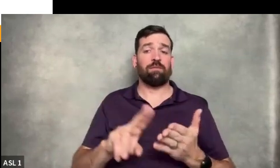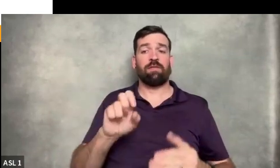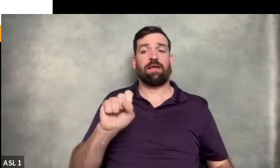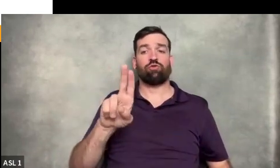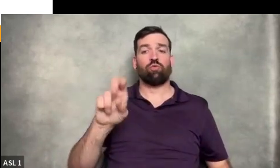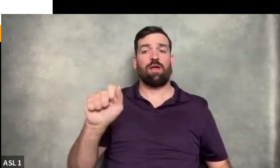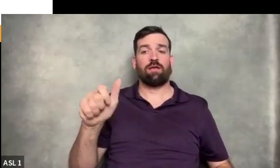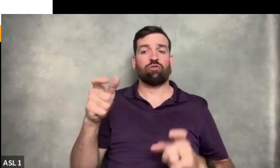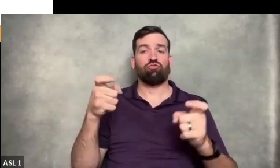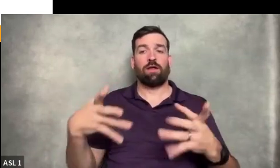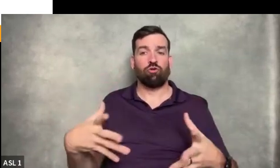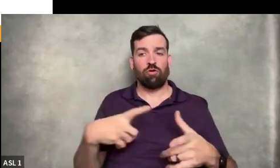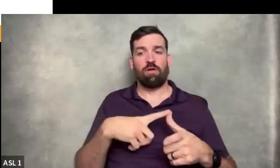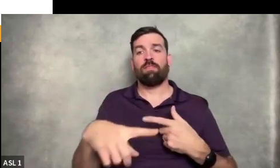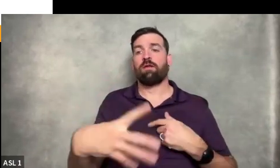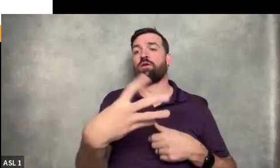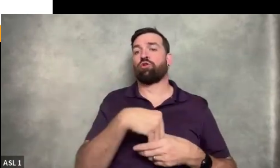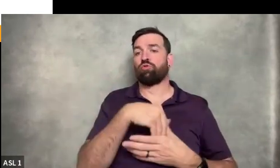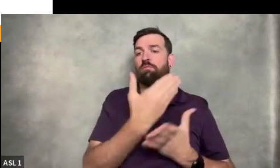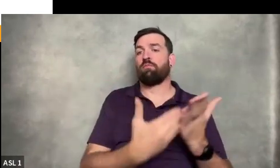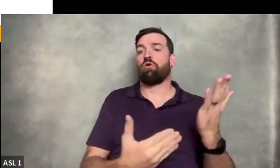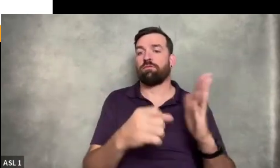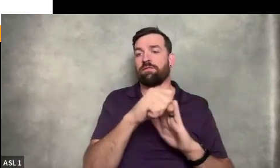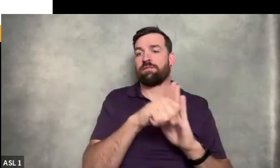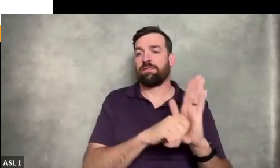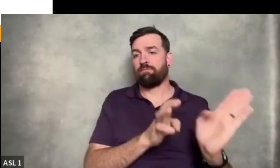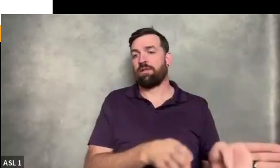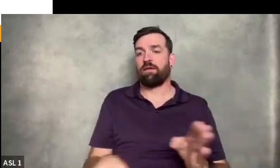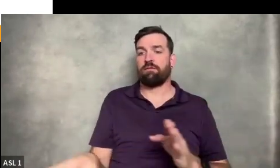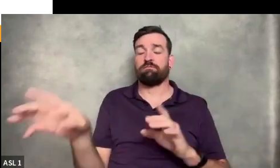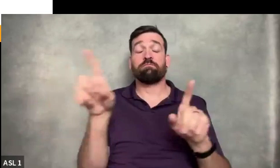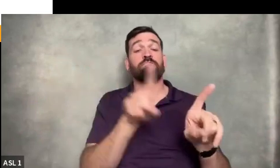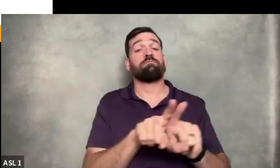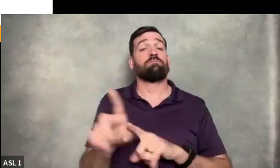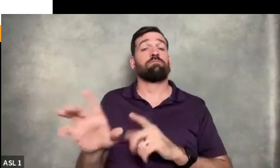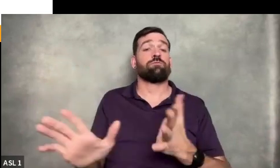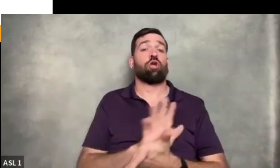and included as a part of the state plan. In addition, documentation of how the SUA will